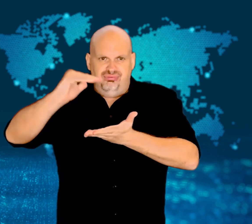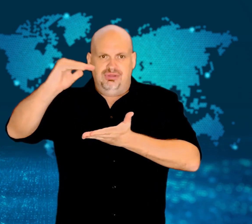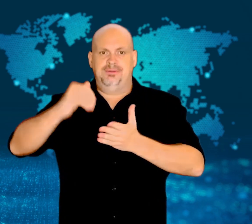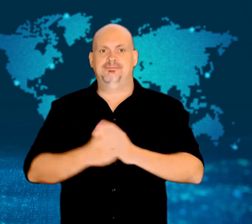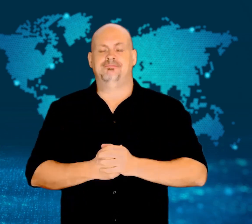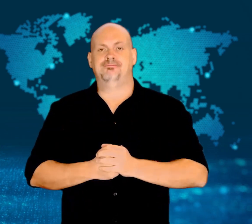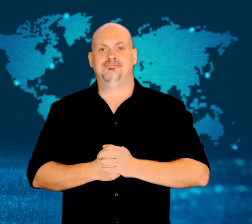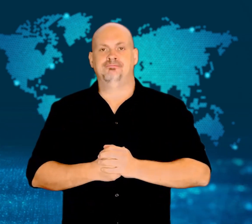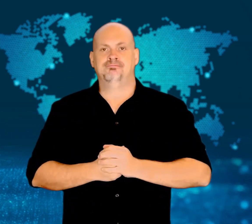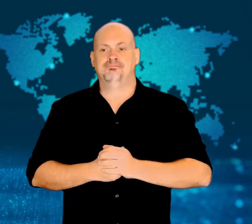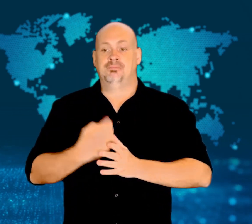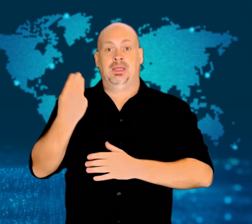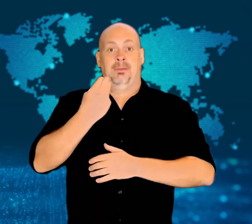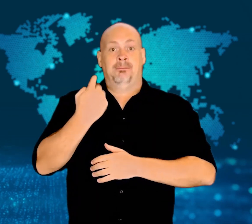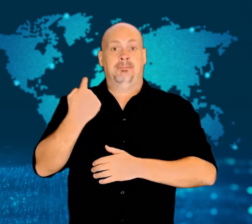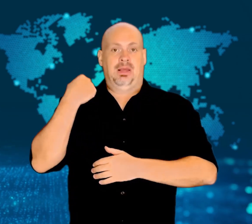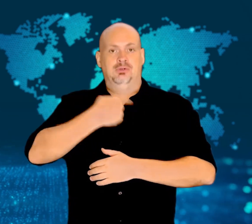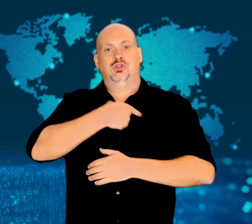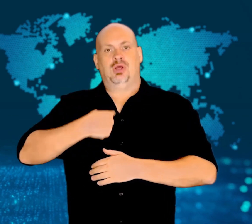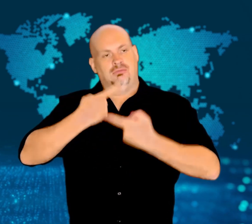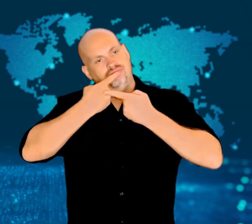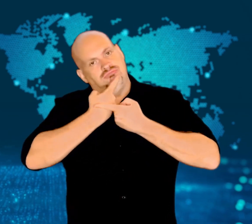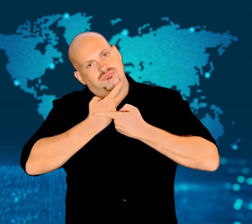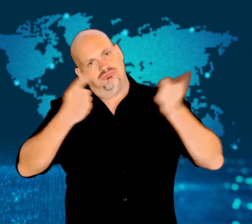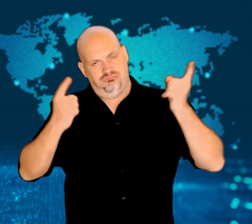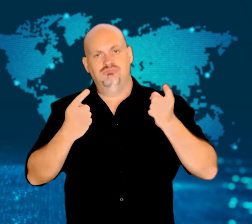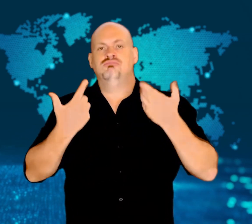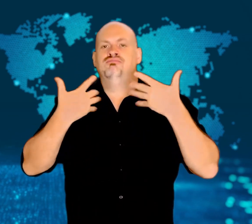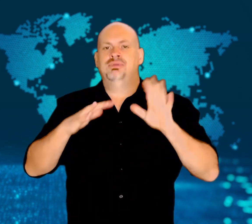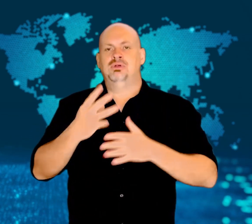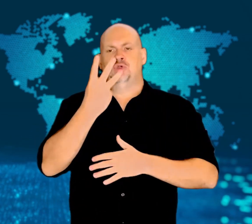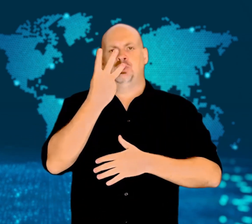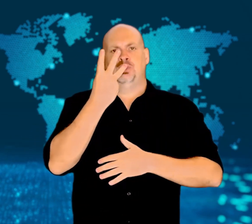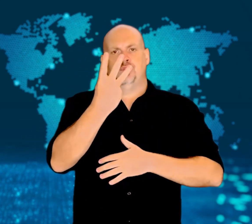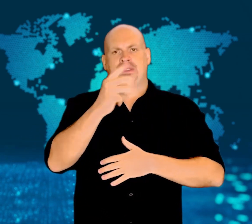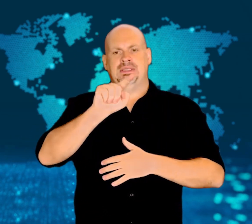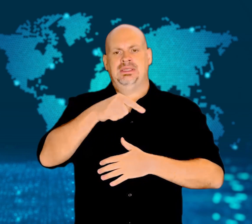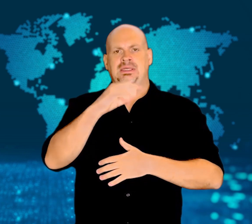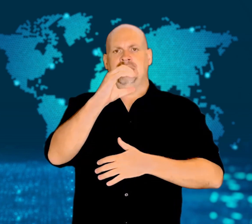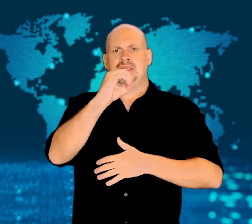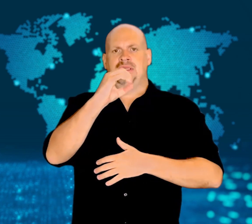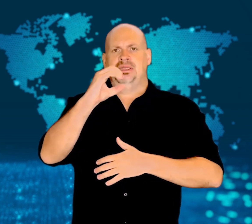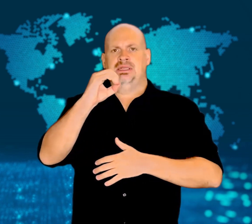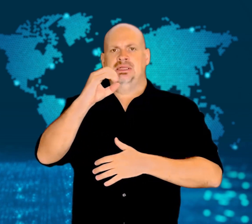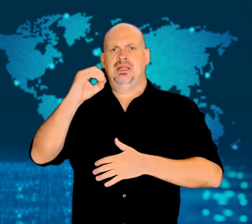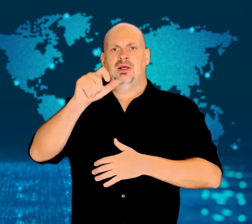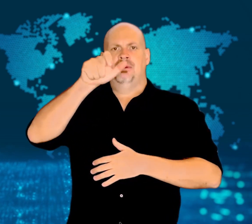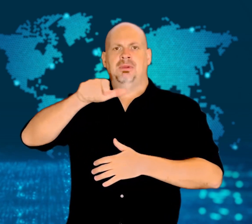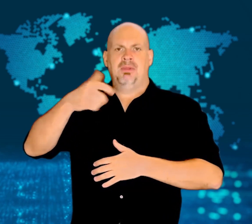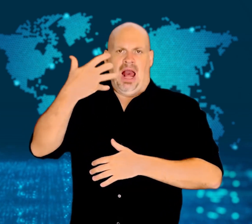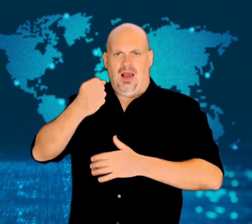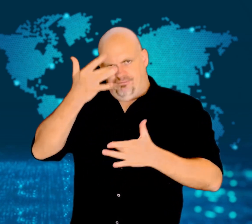On Monday, the country reported over 3,000 symptomatic cases